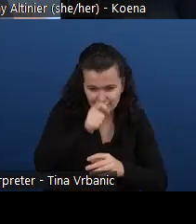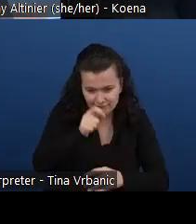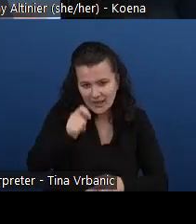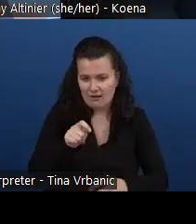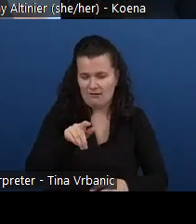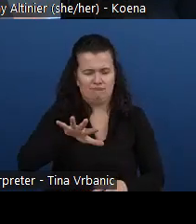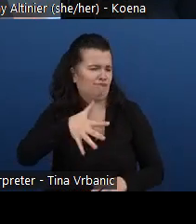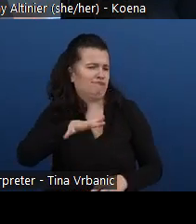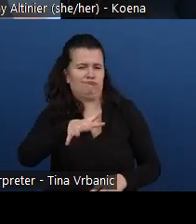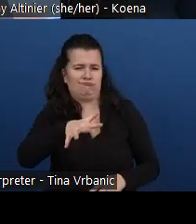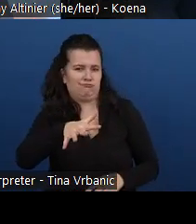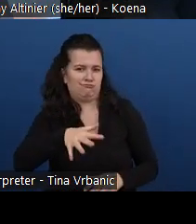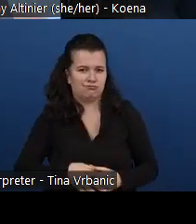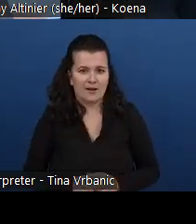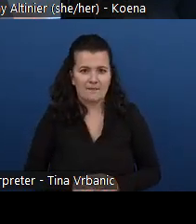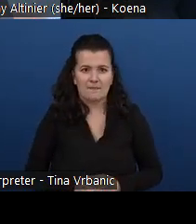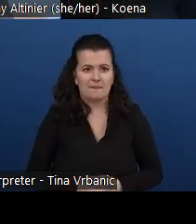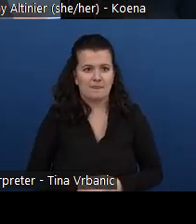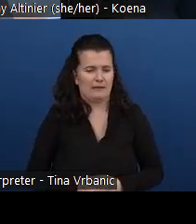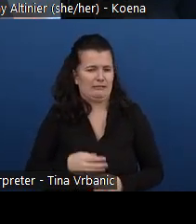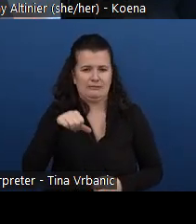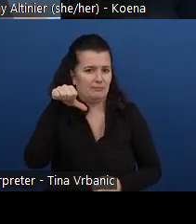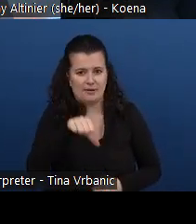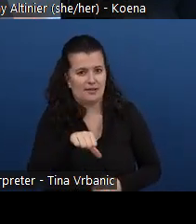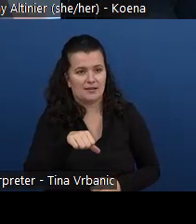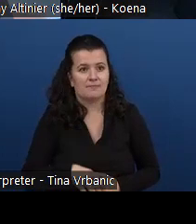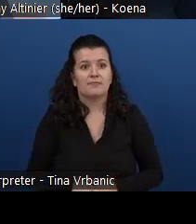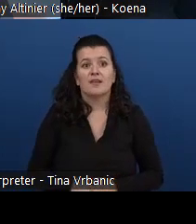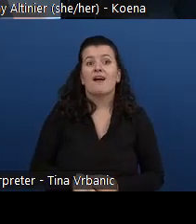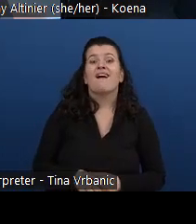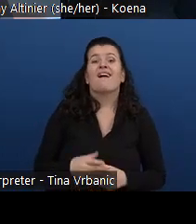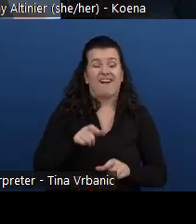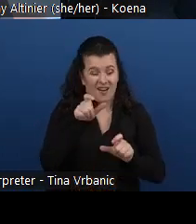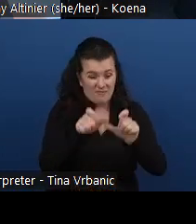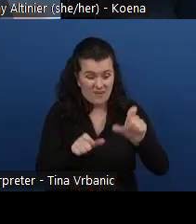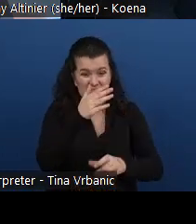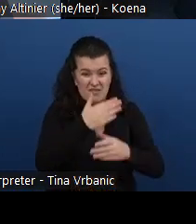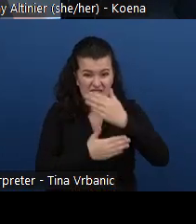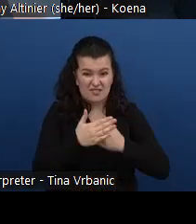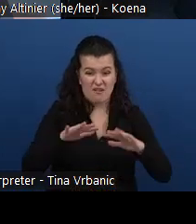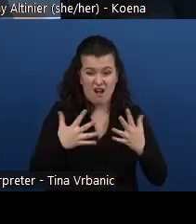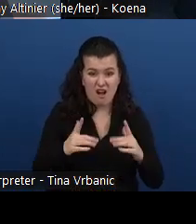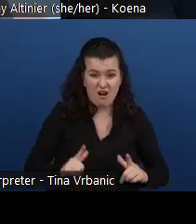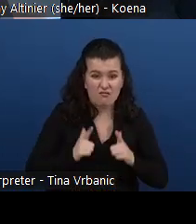The situation of a person with a disability in France is really difficult.